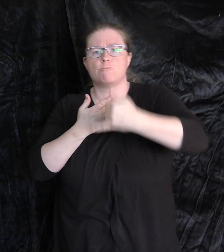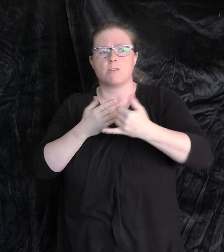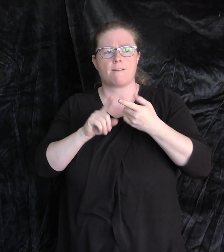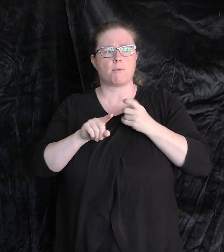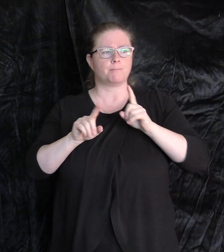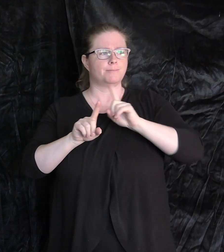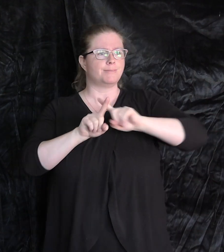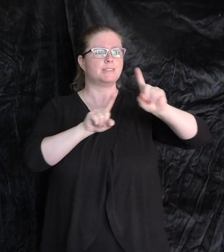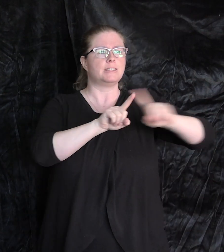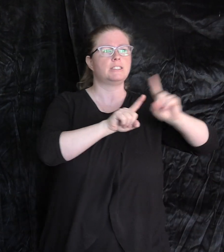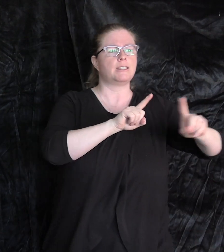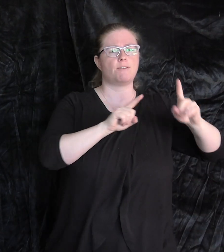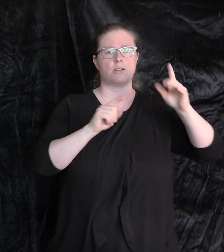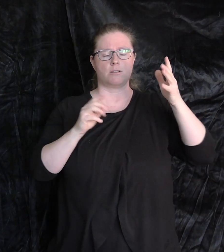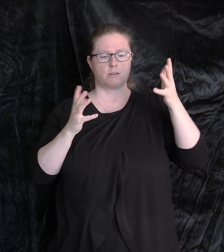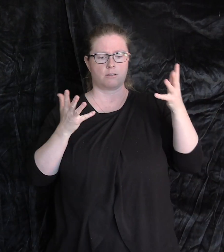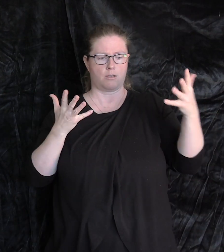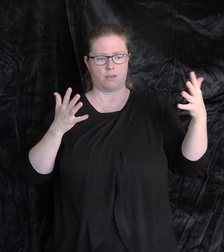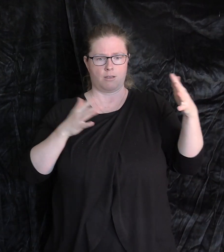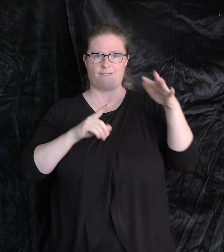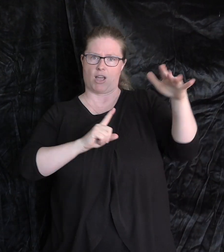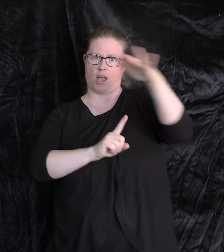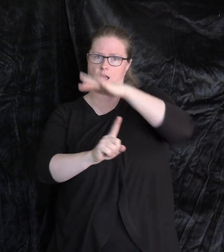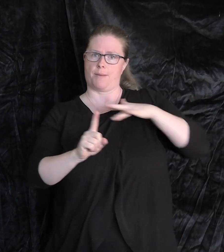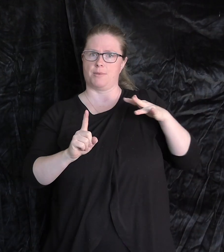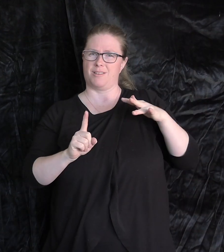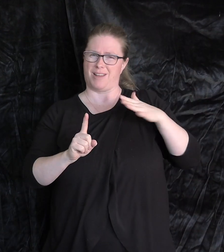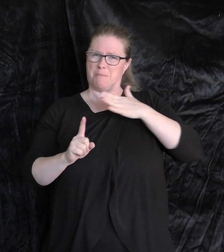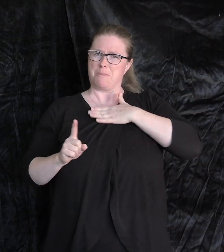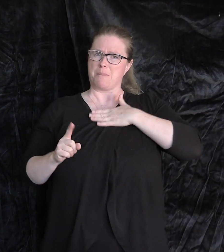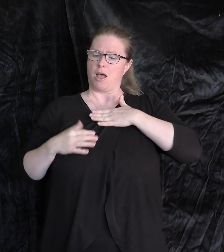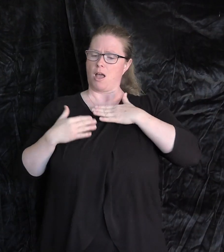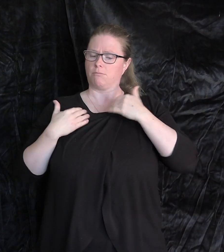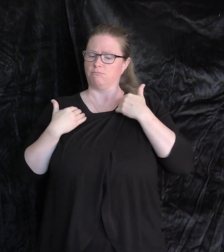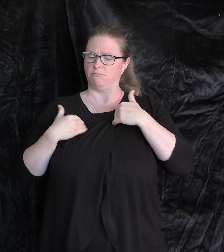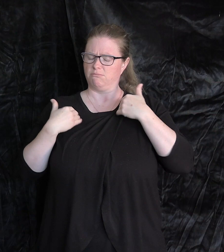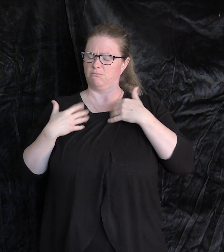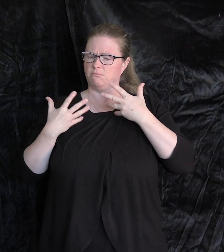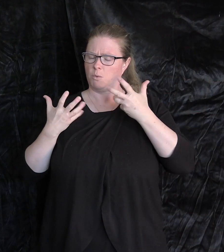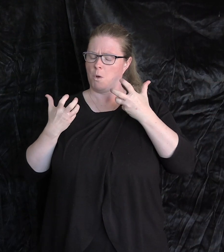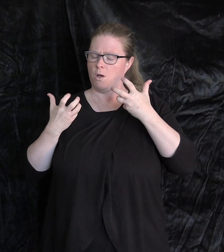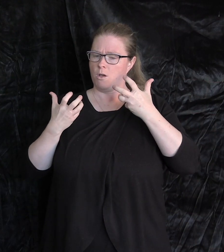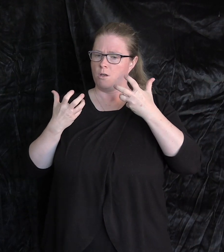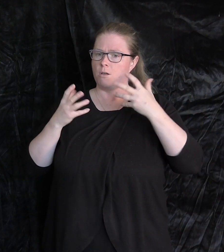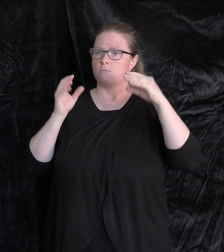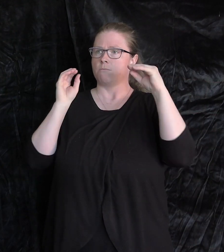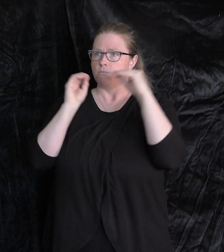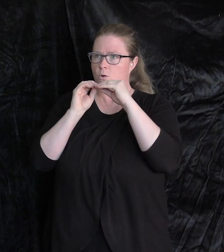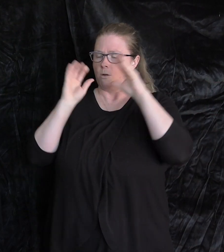In my own improvisation practice i'm working to de-center and thus reorient audition through play